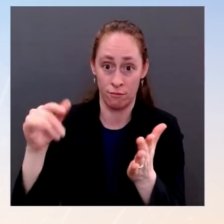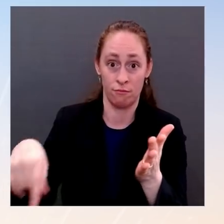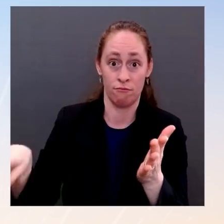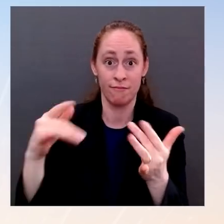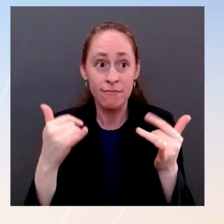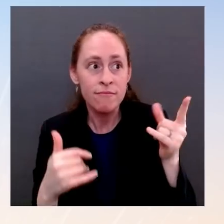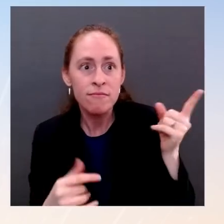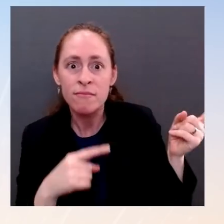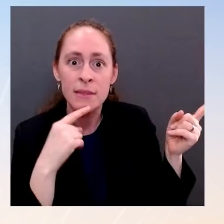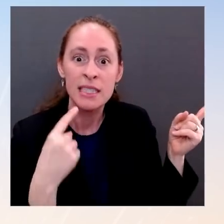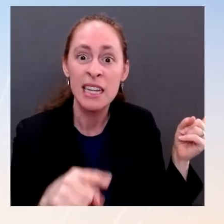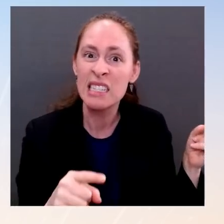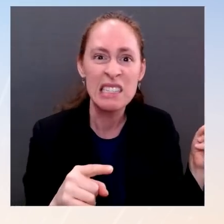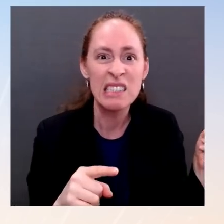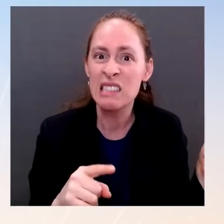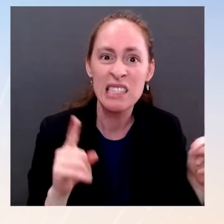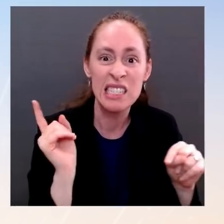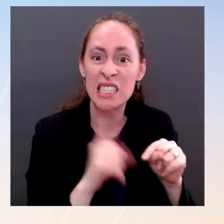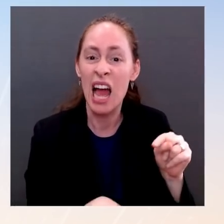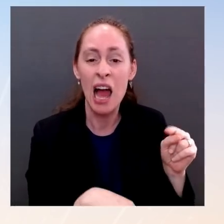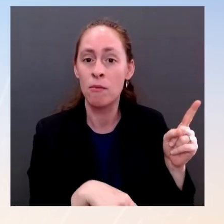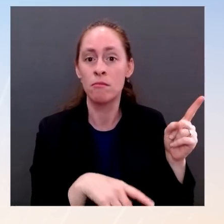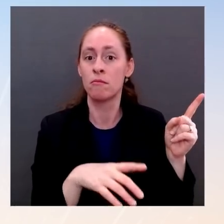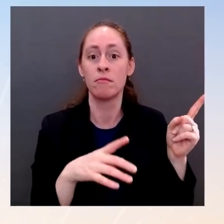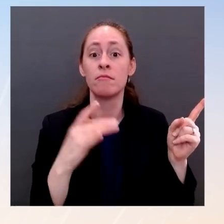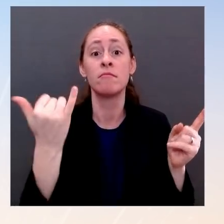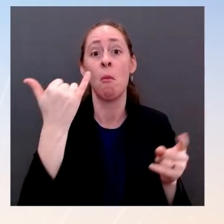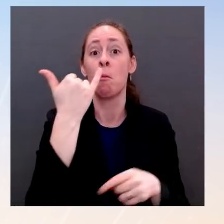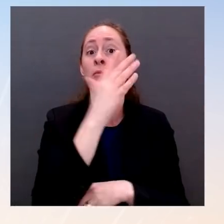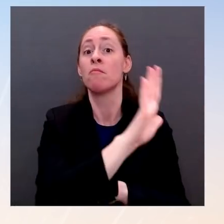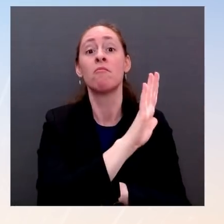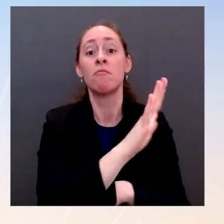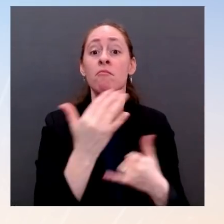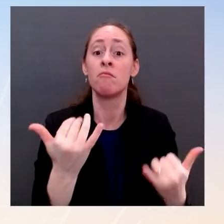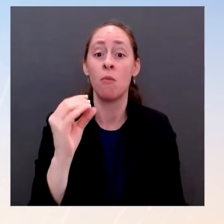which is two thirds of his export revenue, half of his budget revenues -- that will be denied.